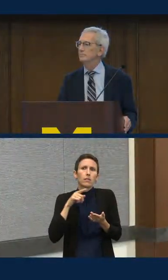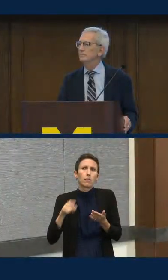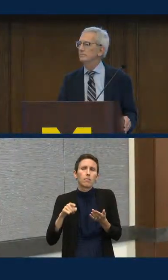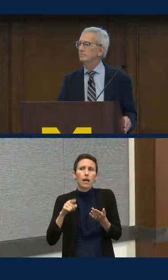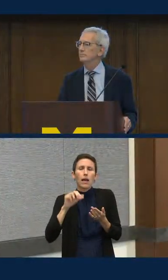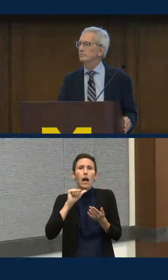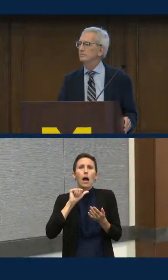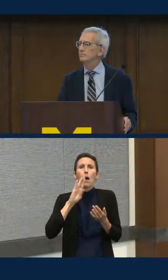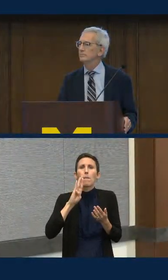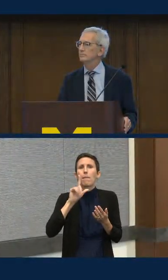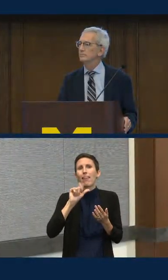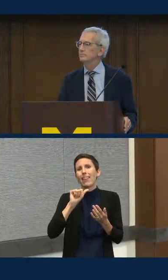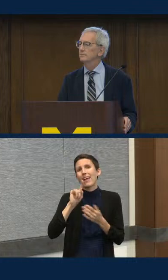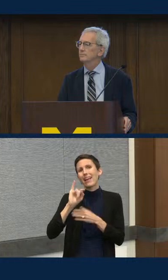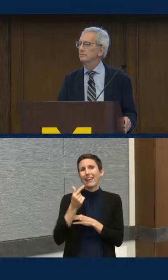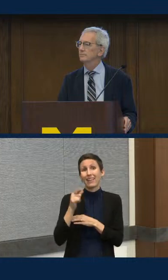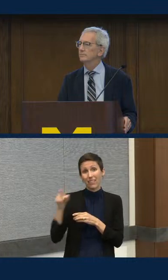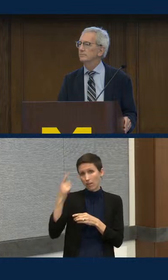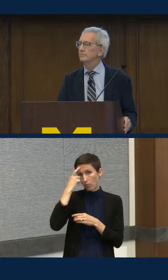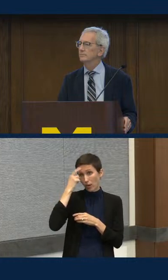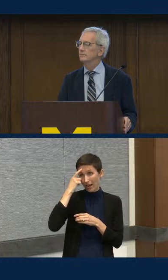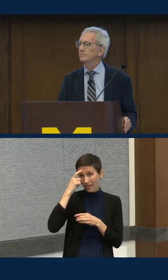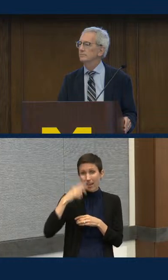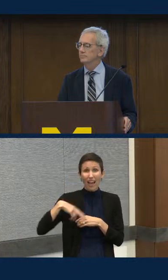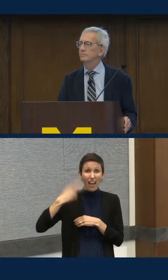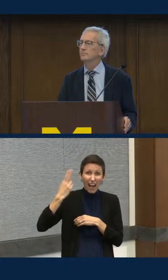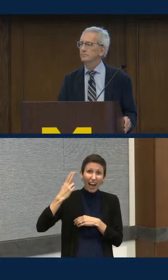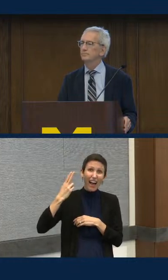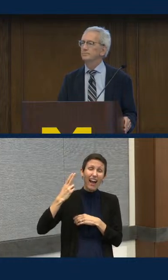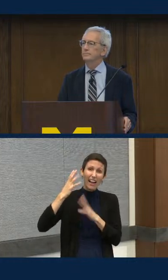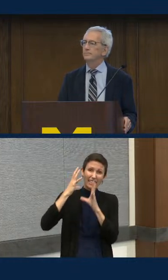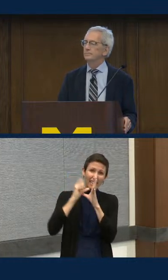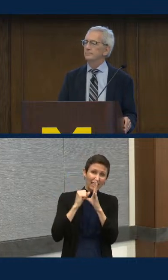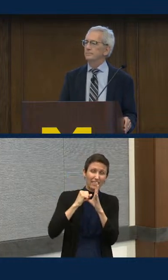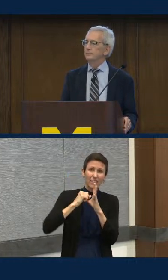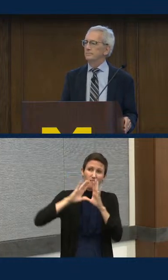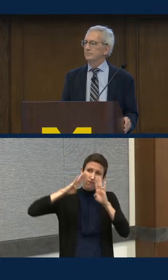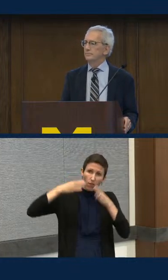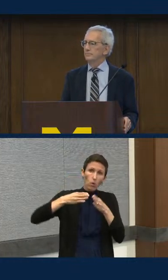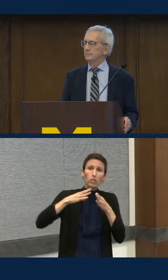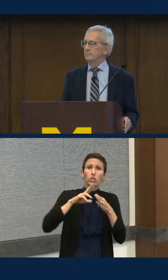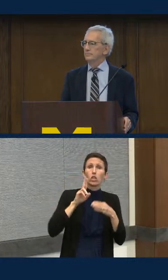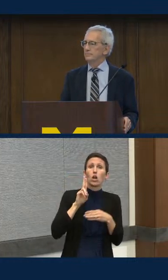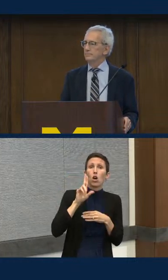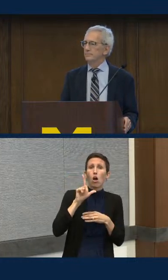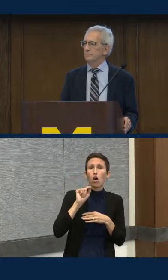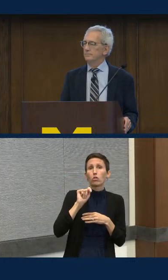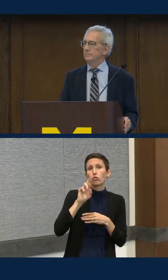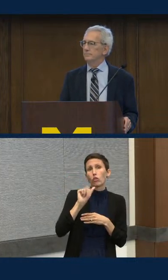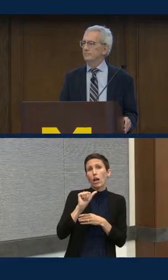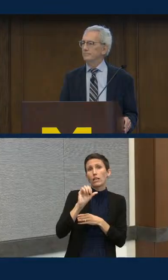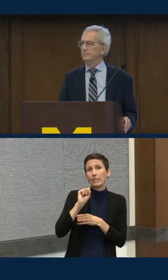brain and may have heard of high